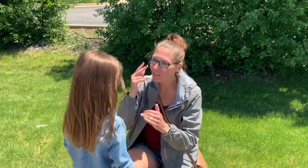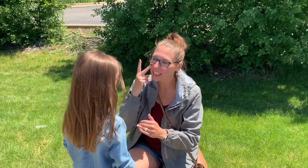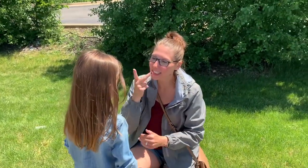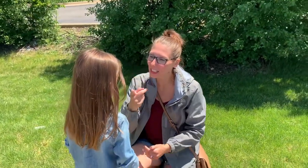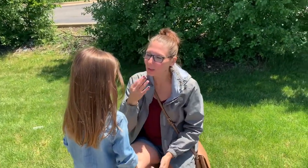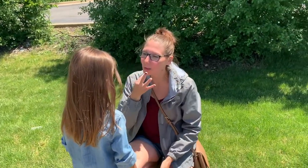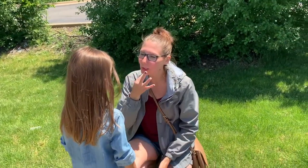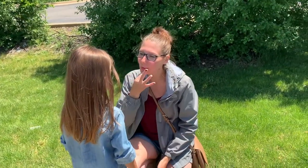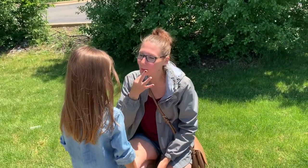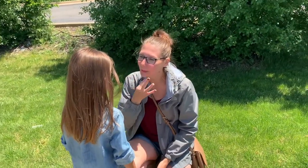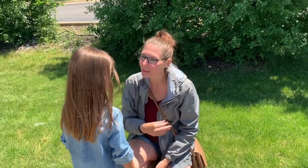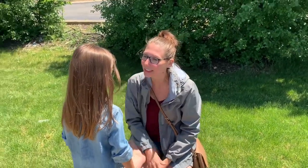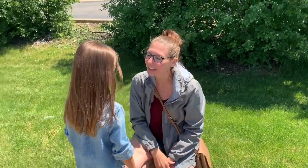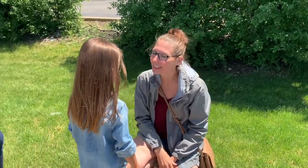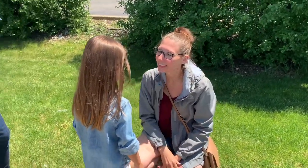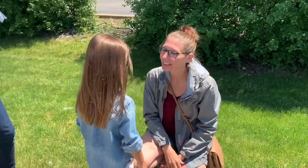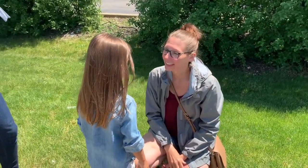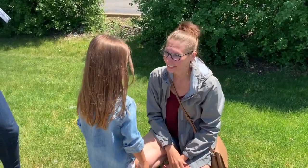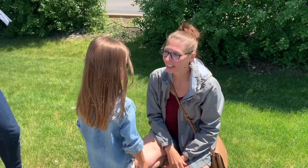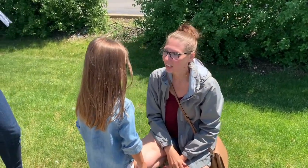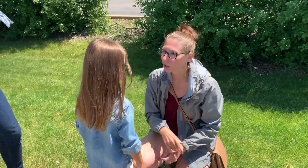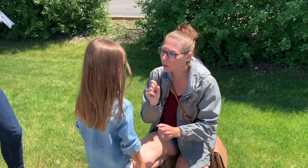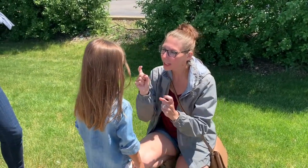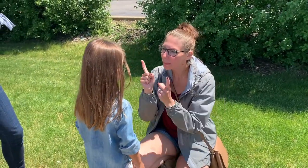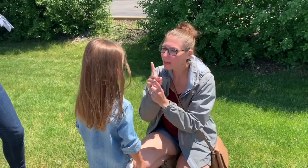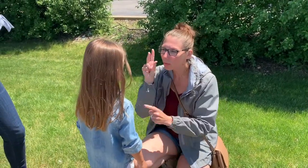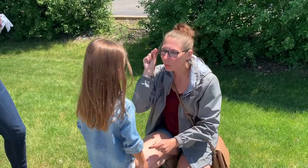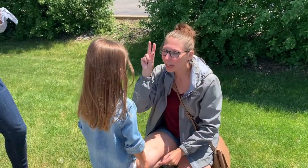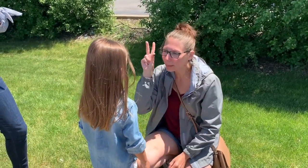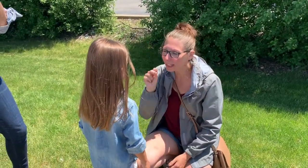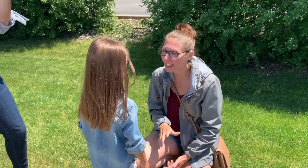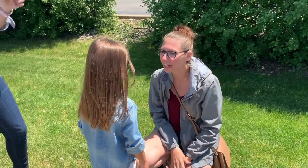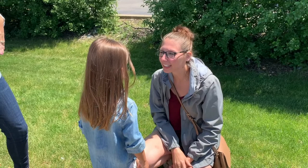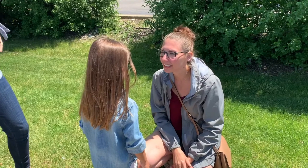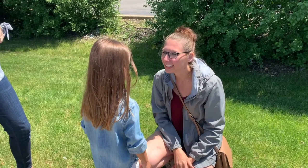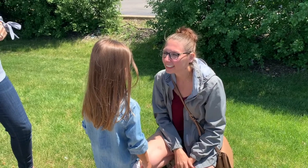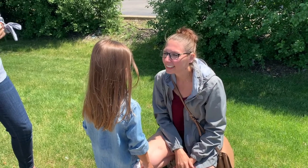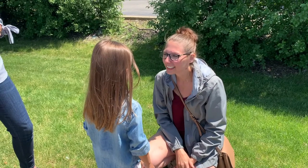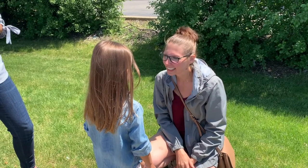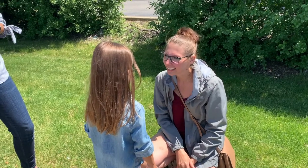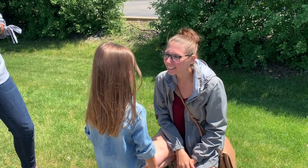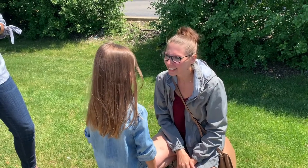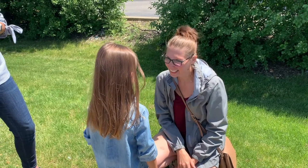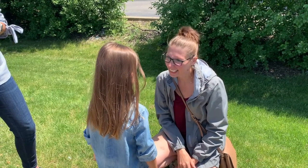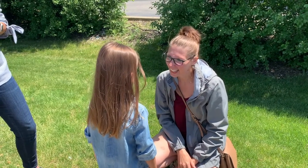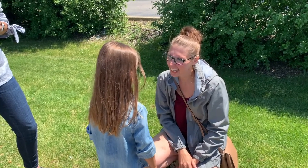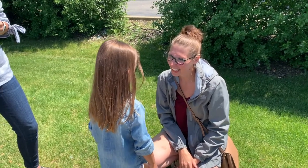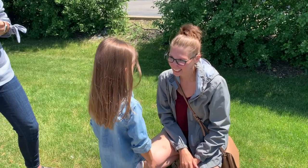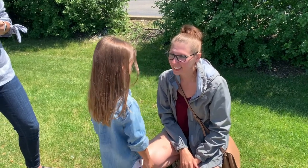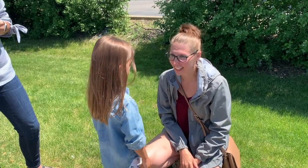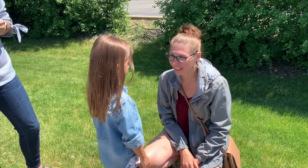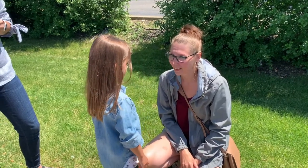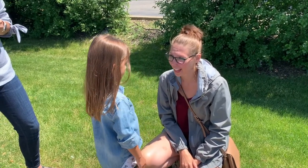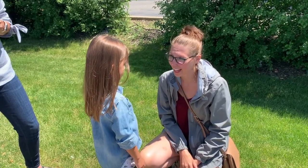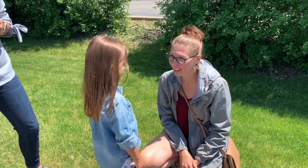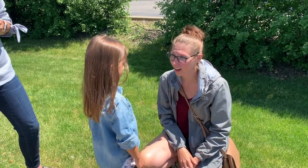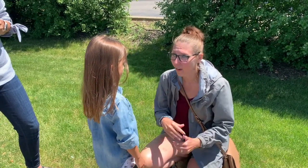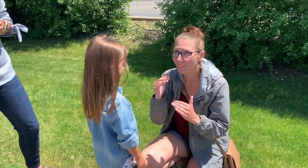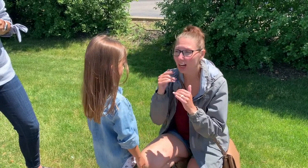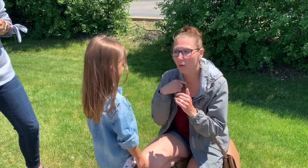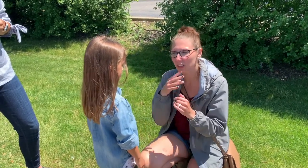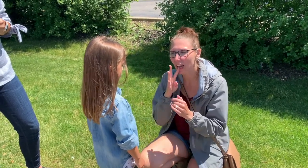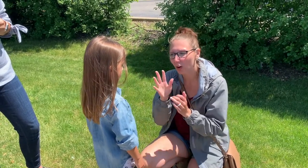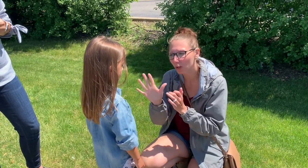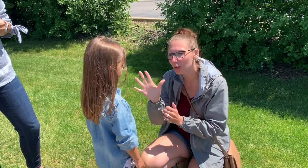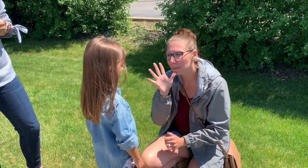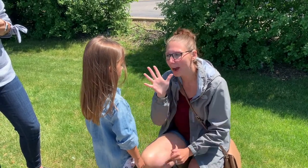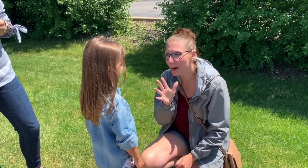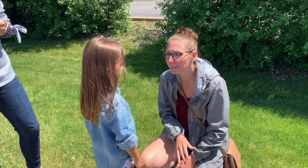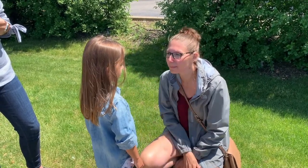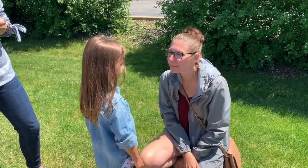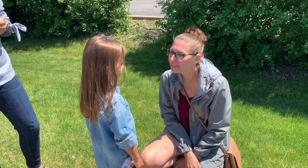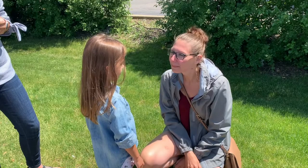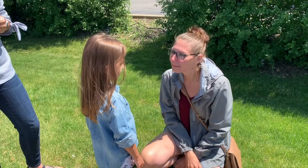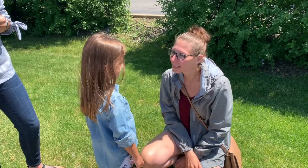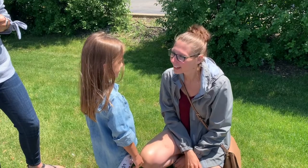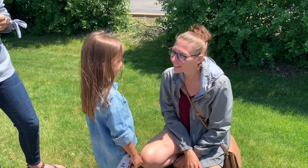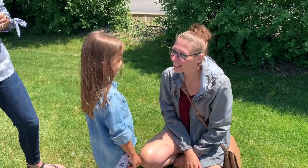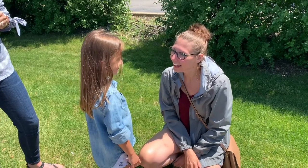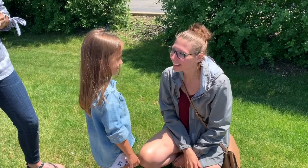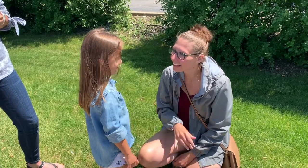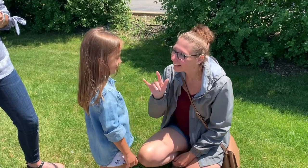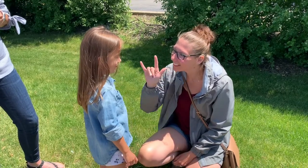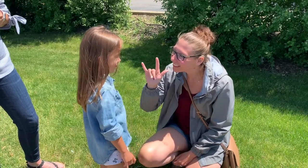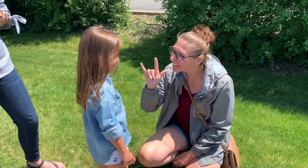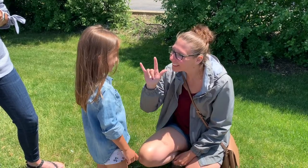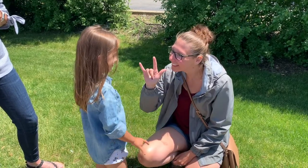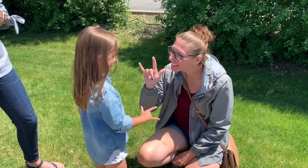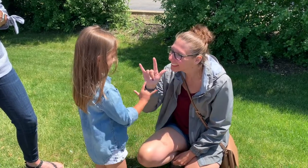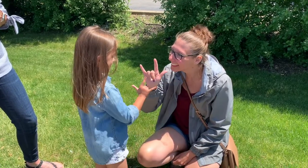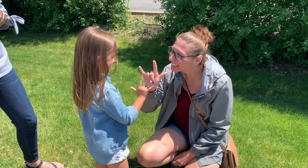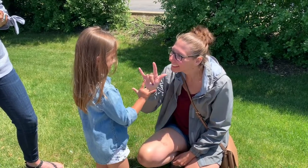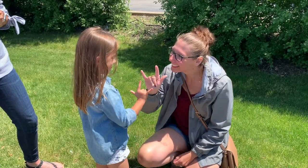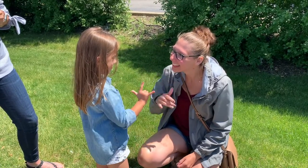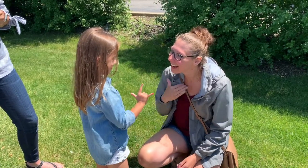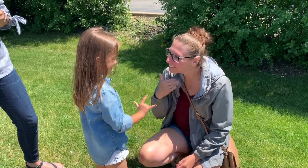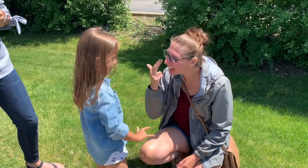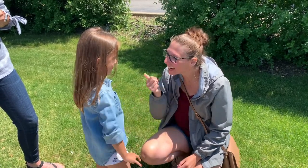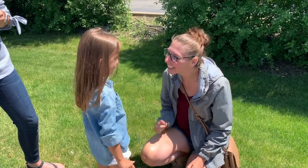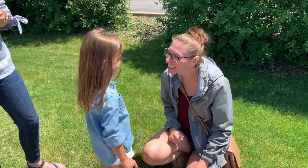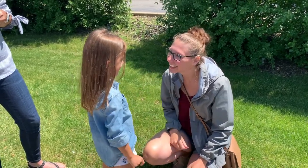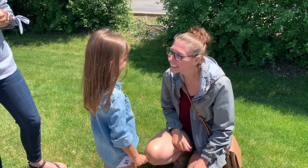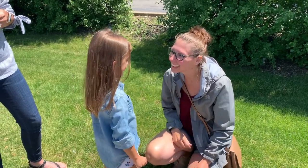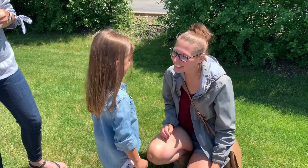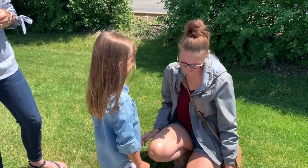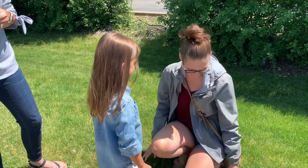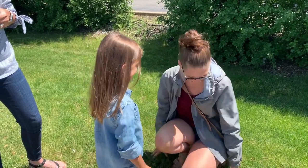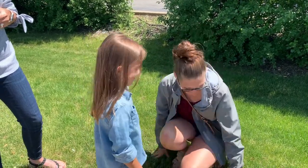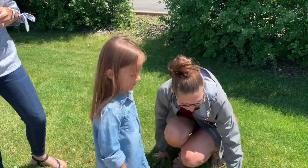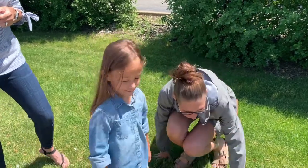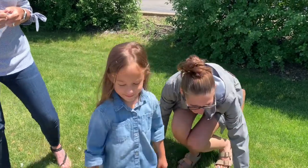I hope to see you soon! So you can meet Raemi. I will make sure I talk to your mom. I love you. Have fun!